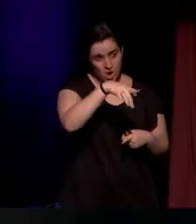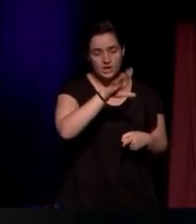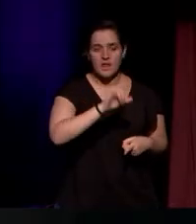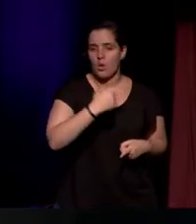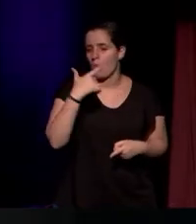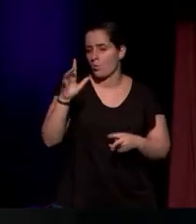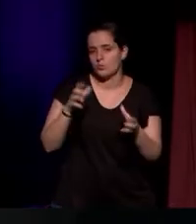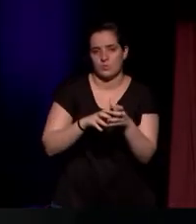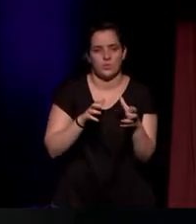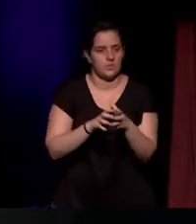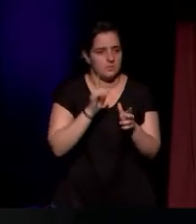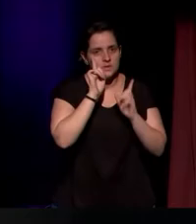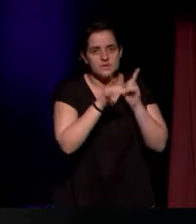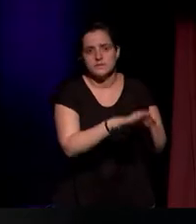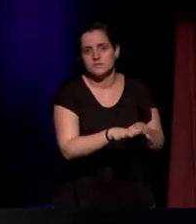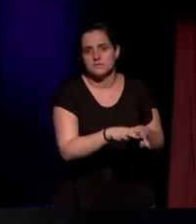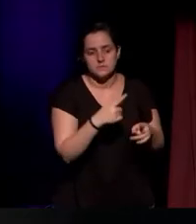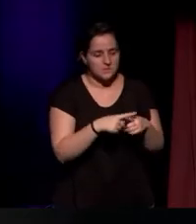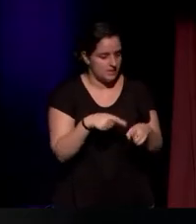where Hezbollah does not enter, for example.